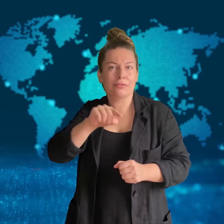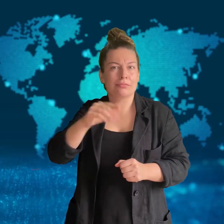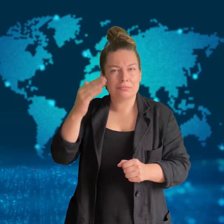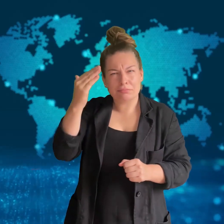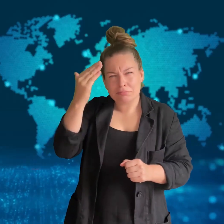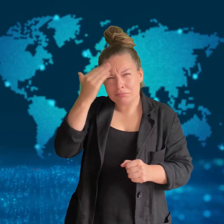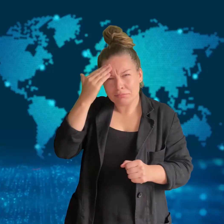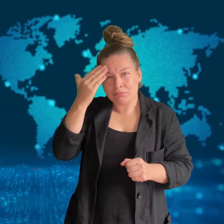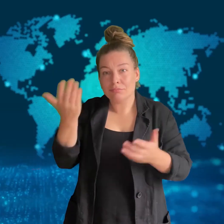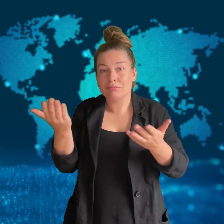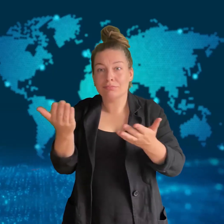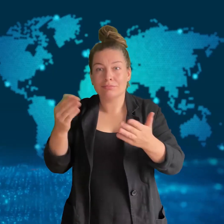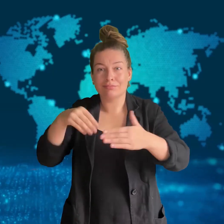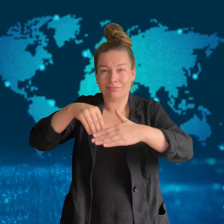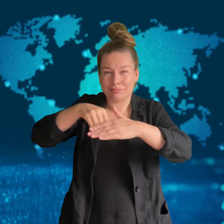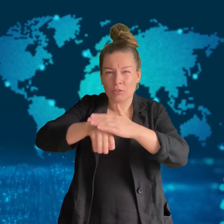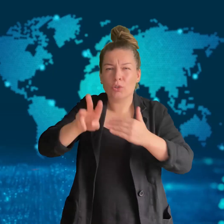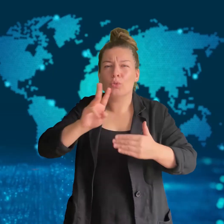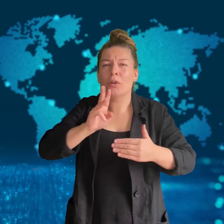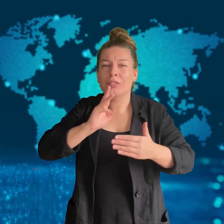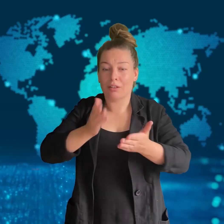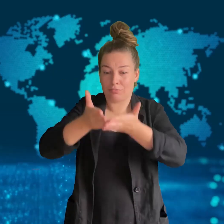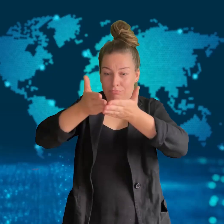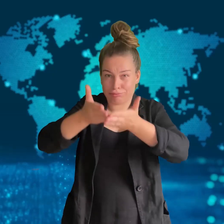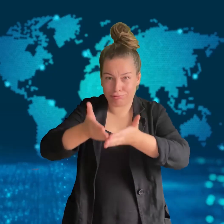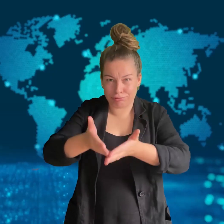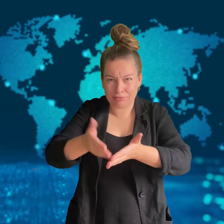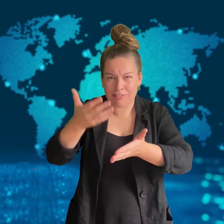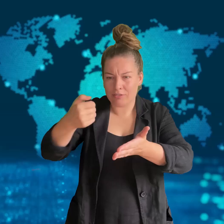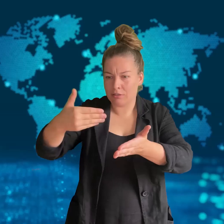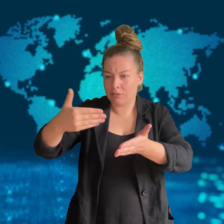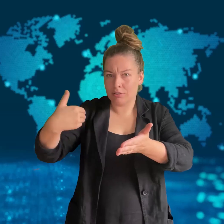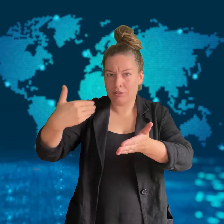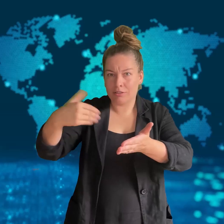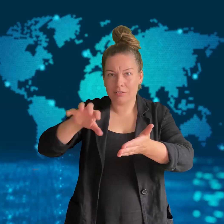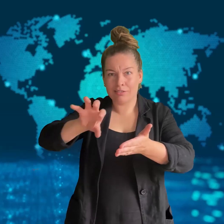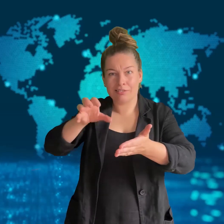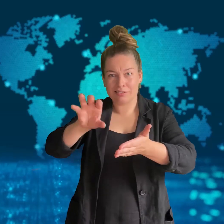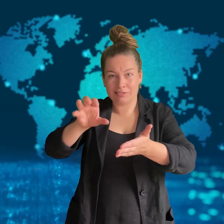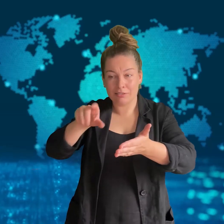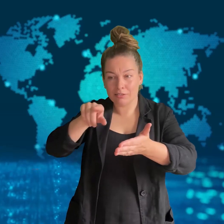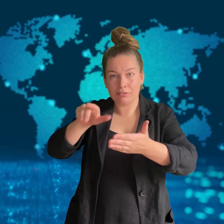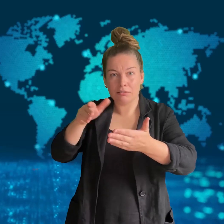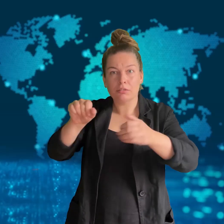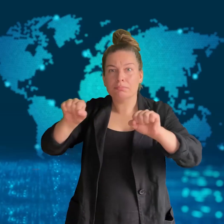contain waterproof safes that have